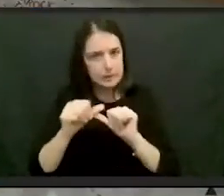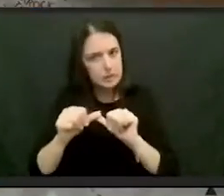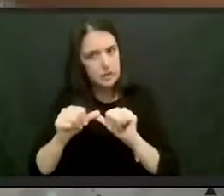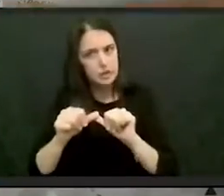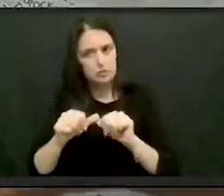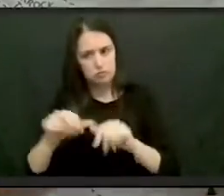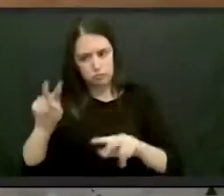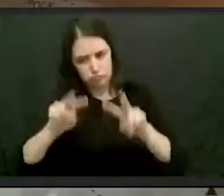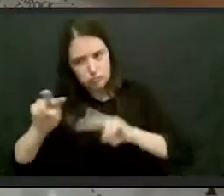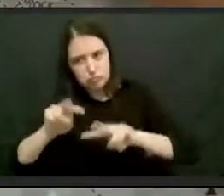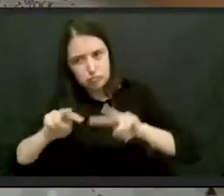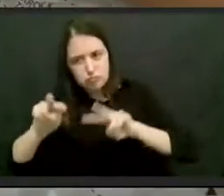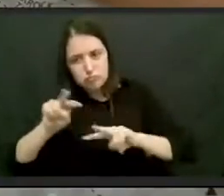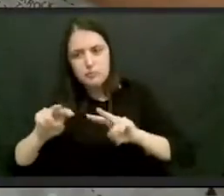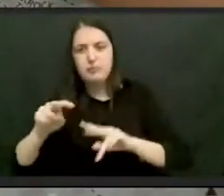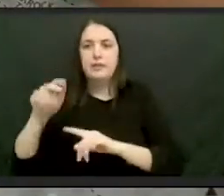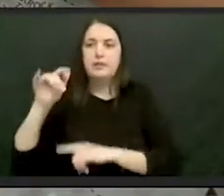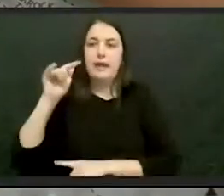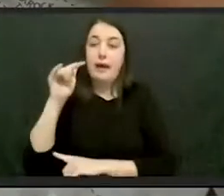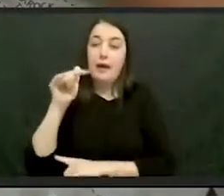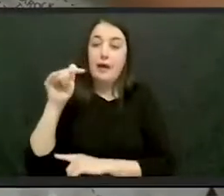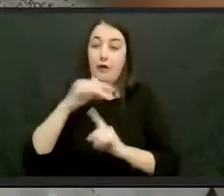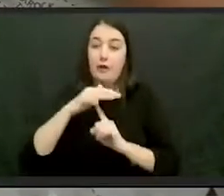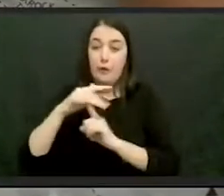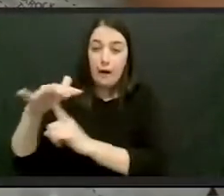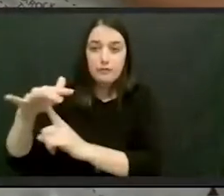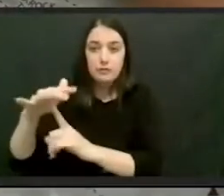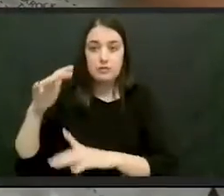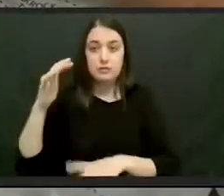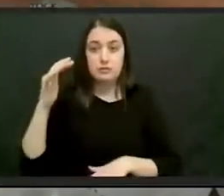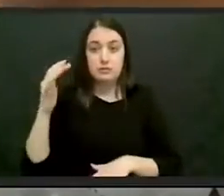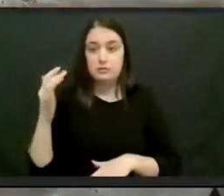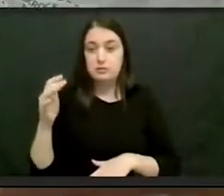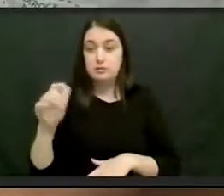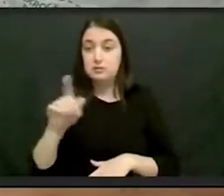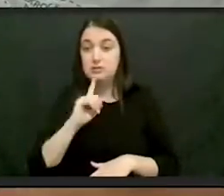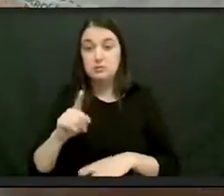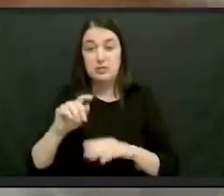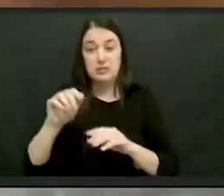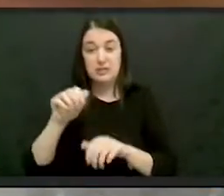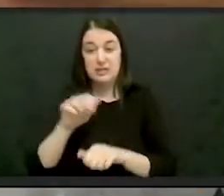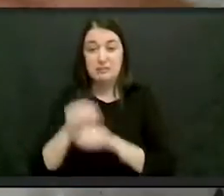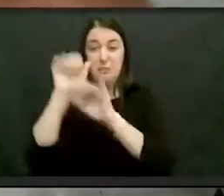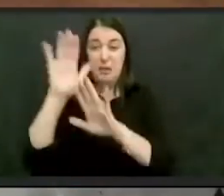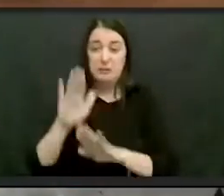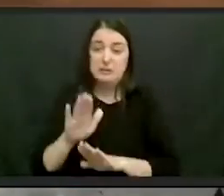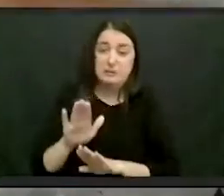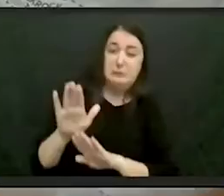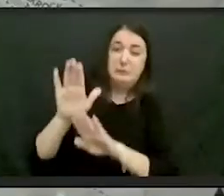aircraft because of the remote nature of this area. Steep, inaccessible terrain to get people in and out of there. So,